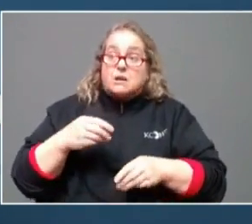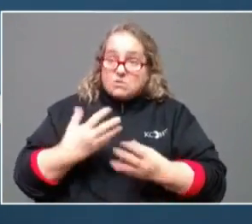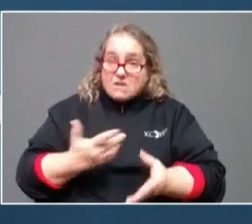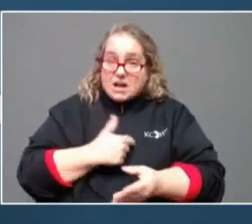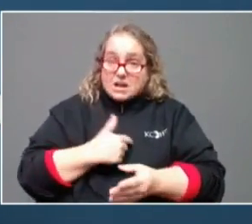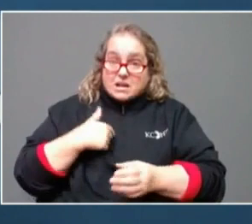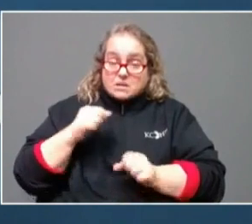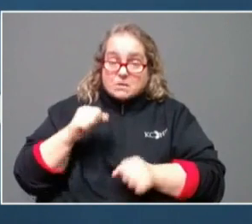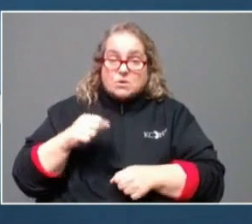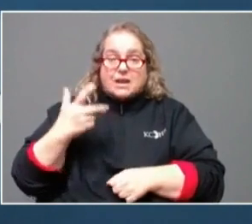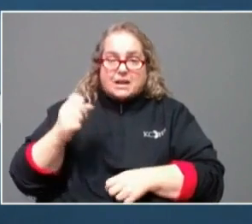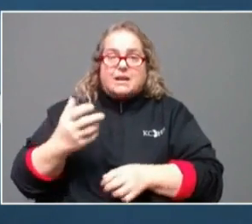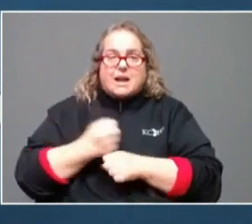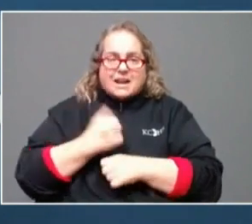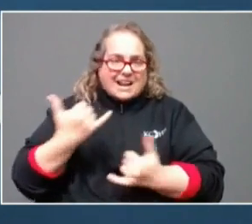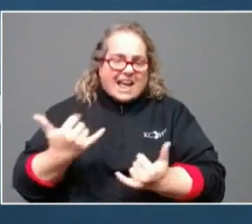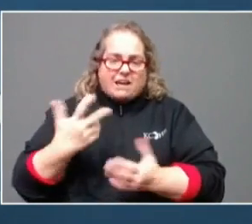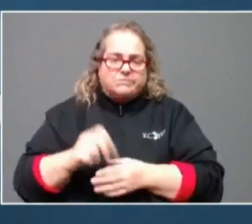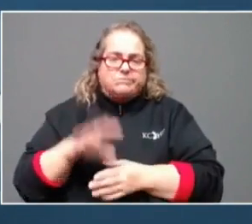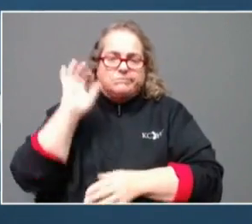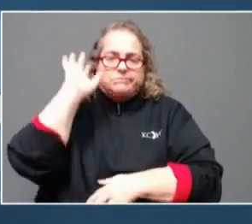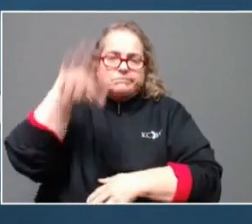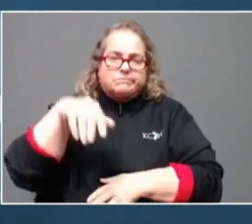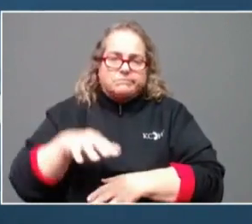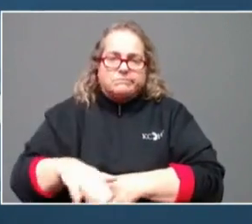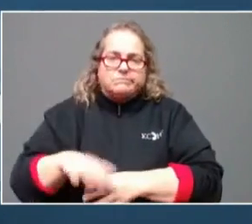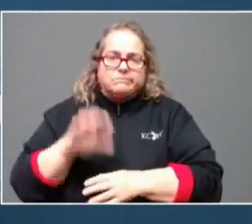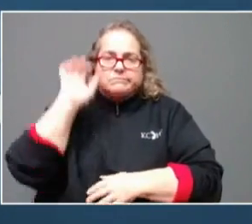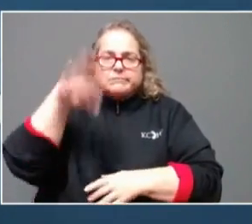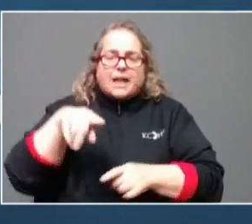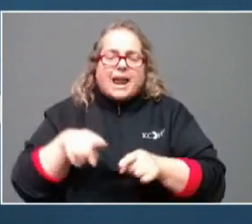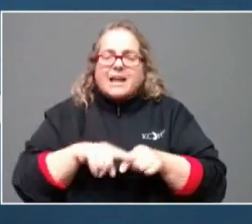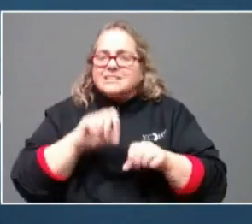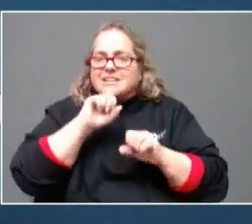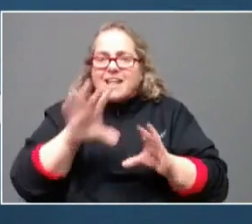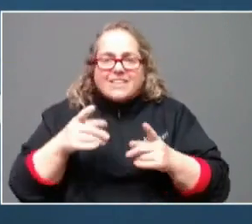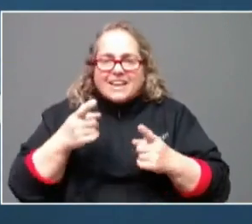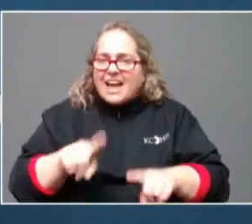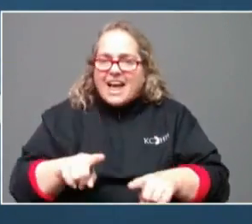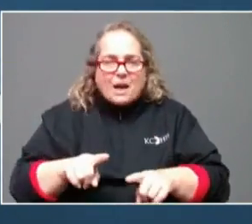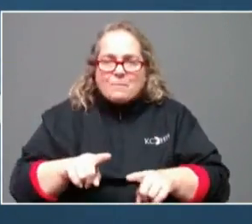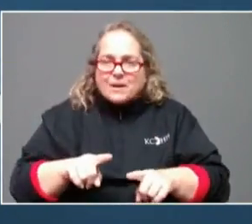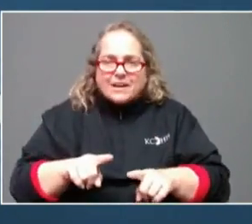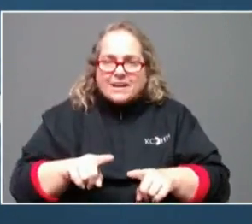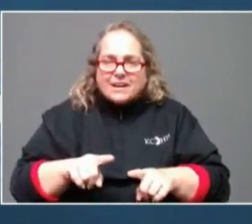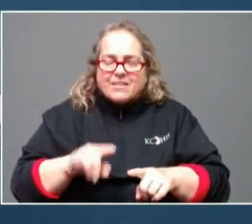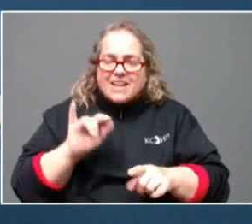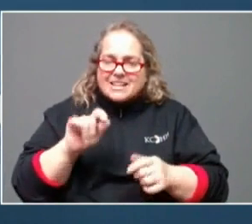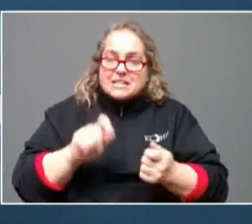basketball right now, like nothing ever happened. That's the exact reason that